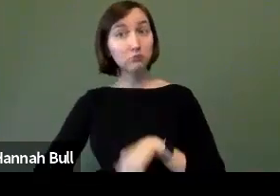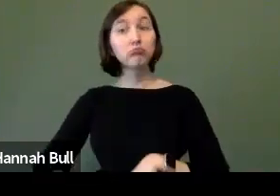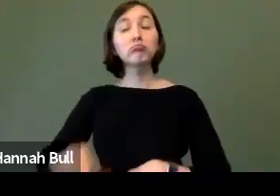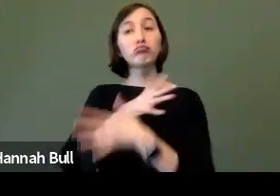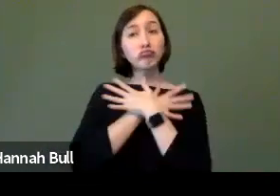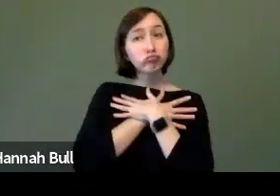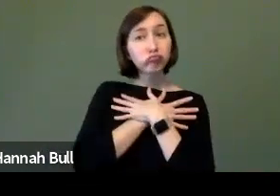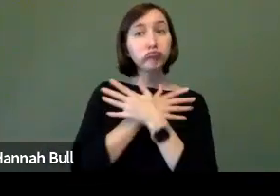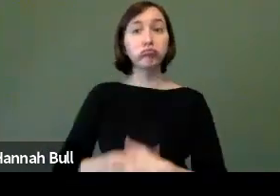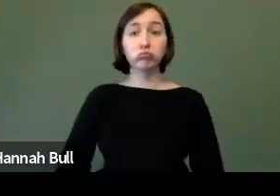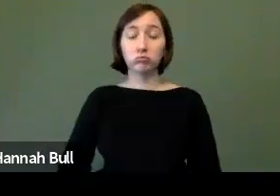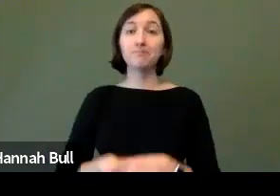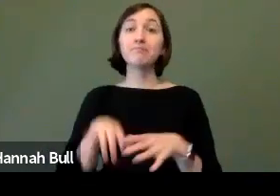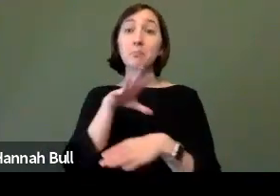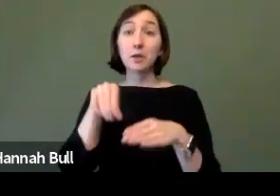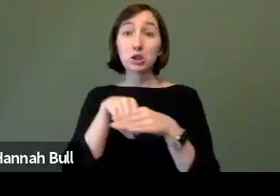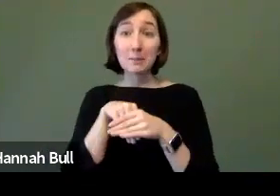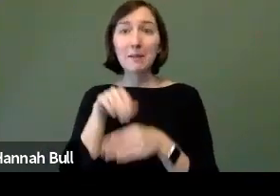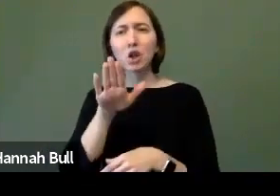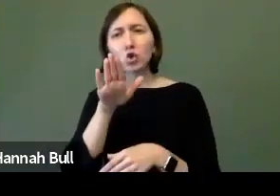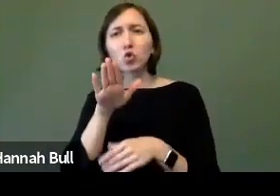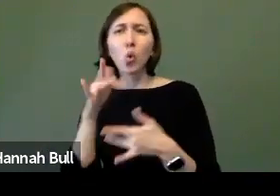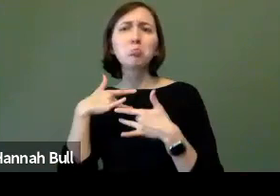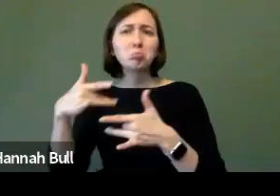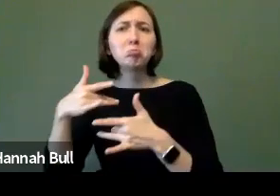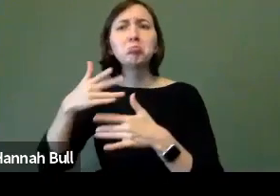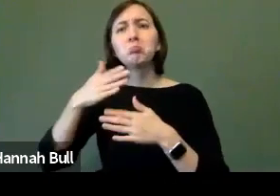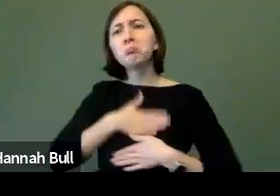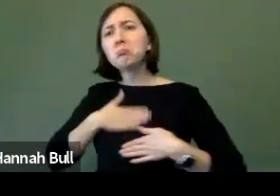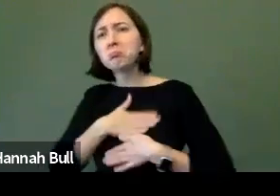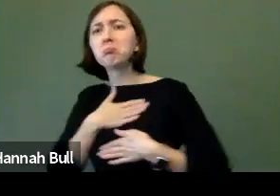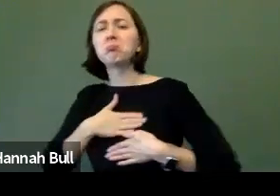We look at some of these impacts because stress during these times